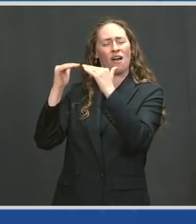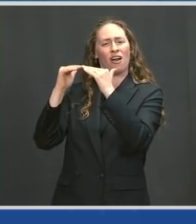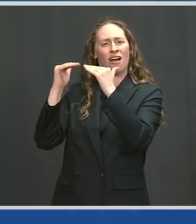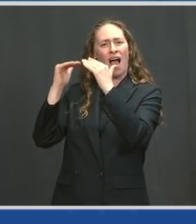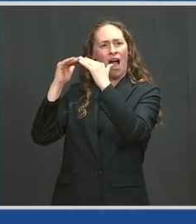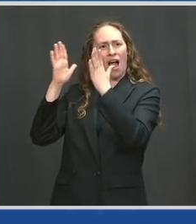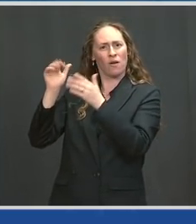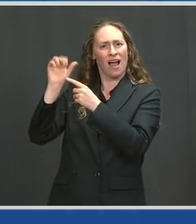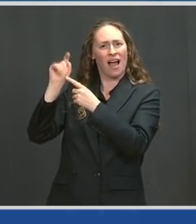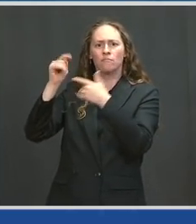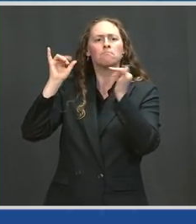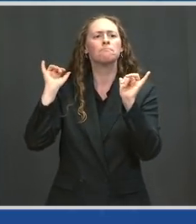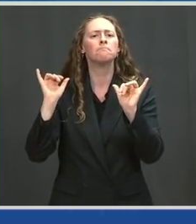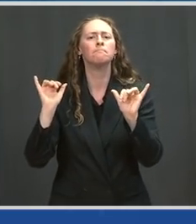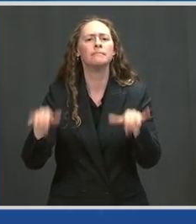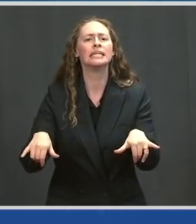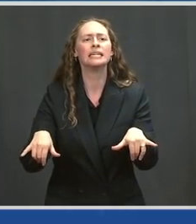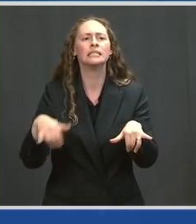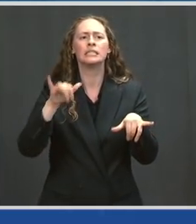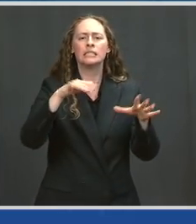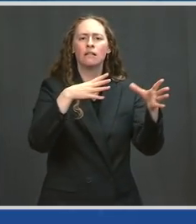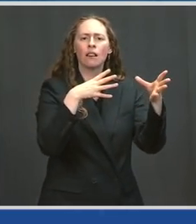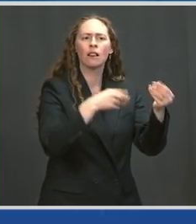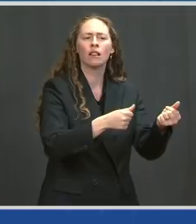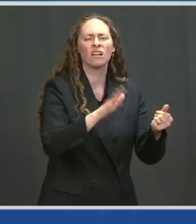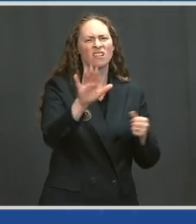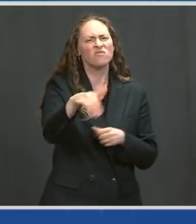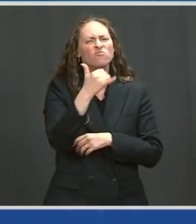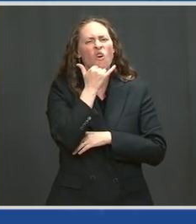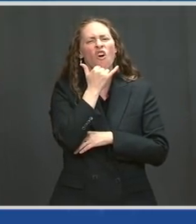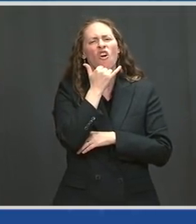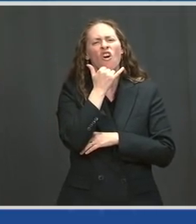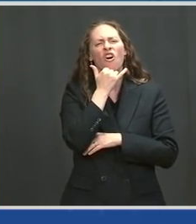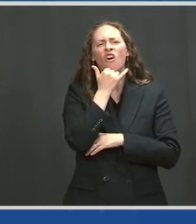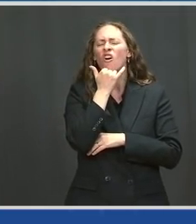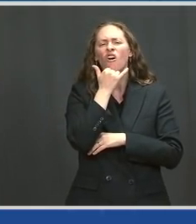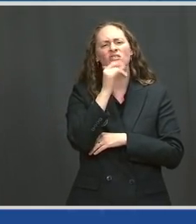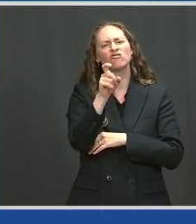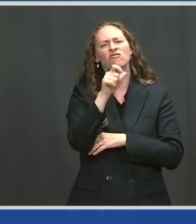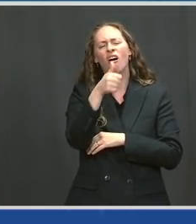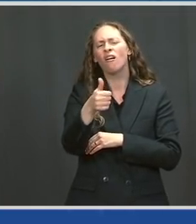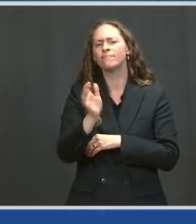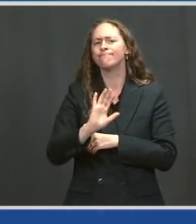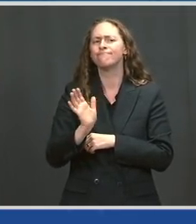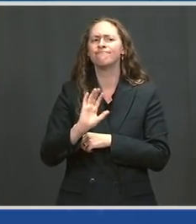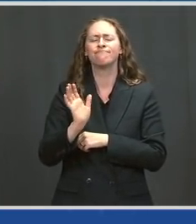Just imagine if instead of denying millions of Americans the ability to own their own home and build generational wealth,